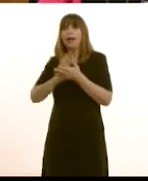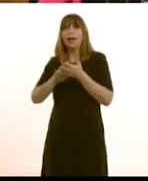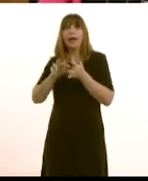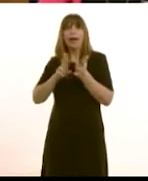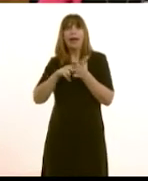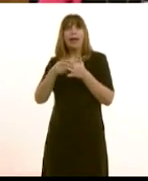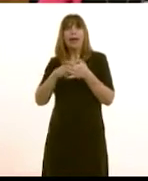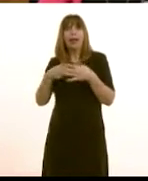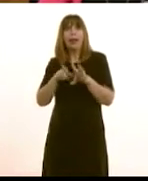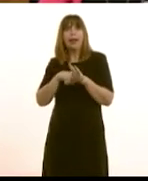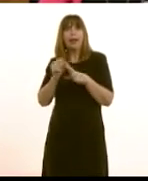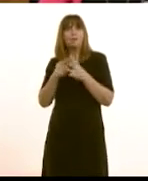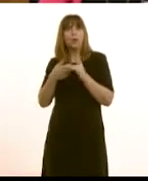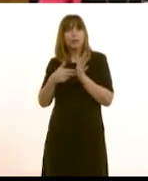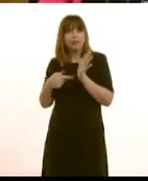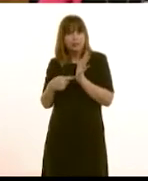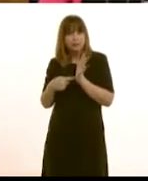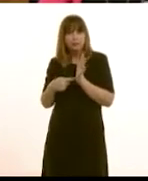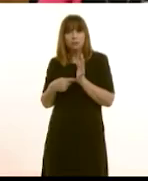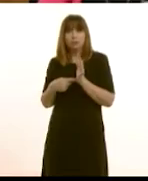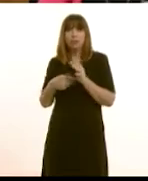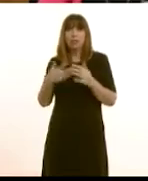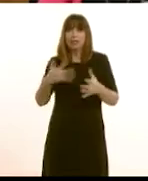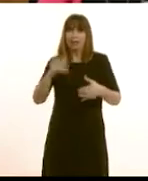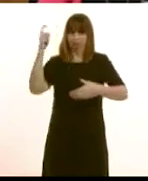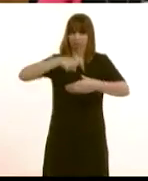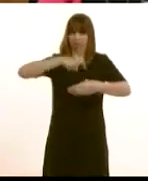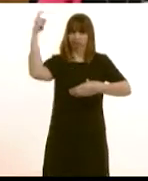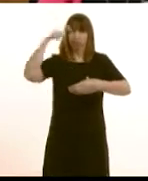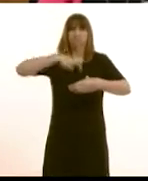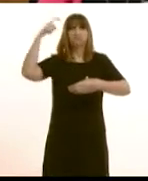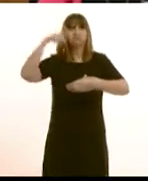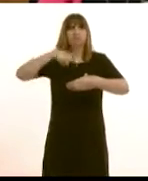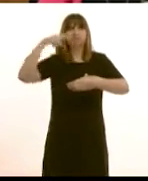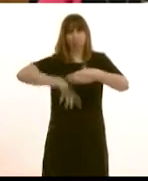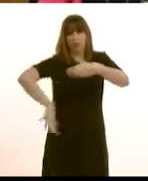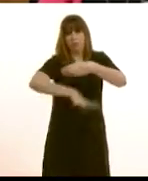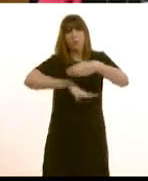and weíve seen fracking in Englandósomething that many Members in this Chamber, including